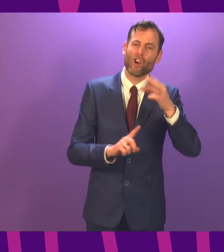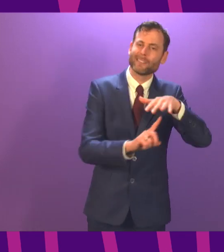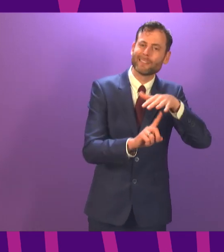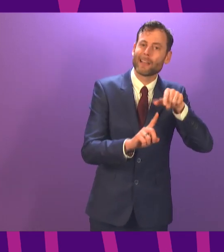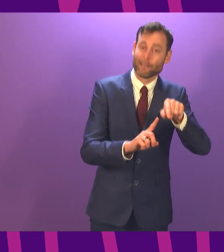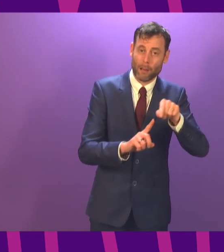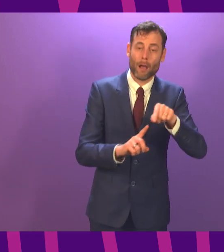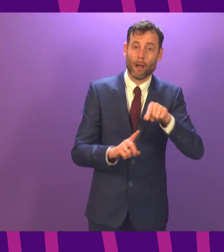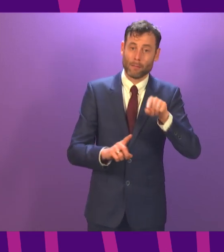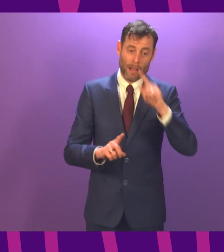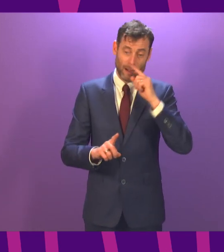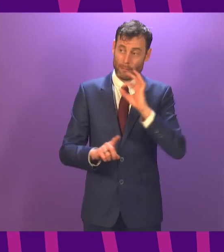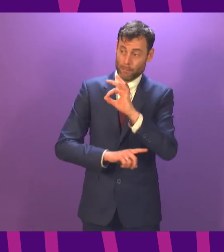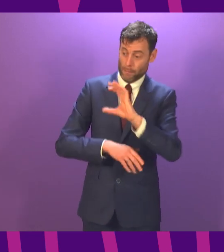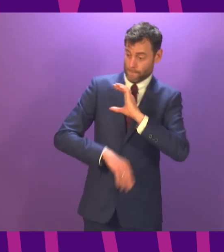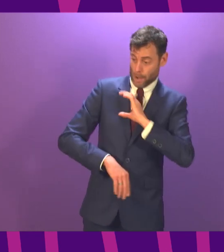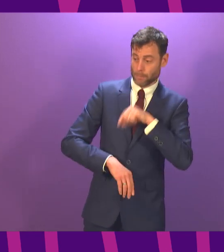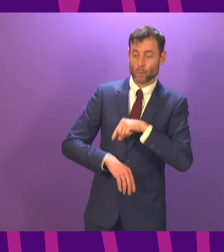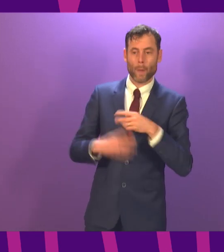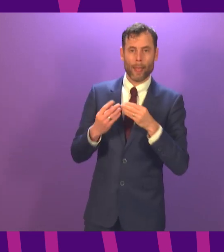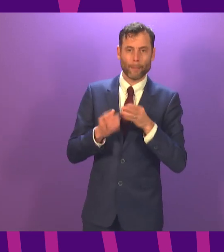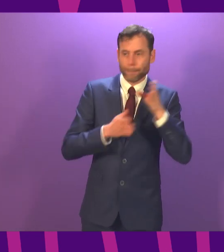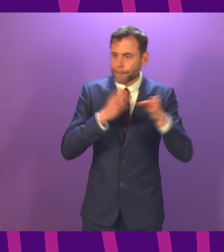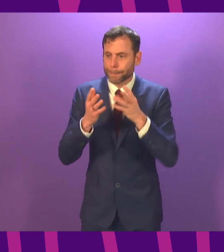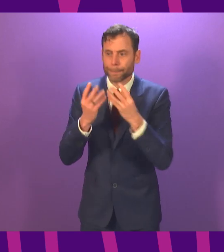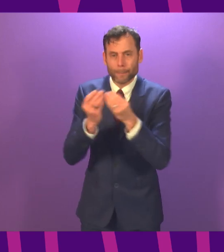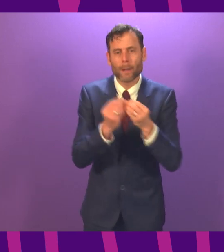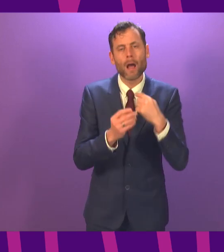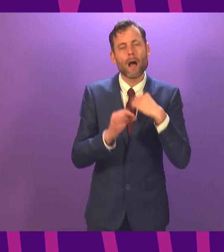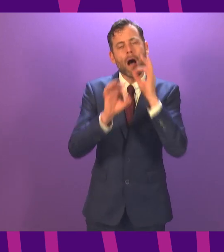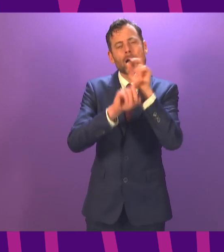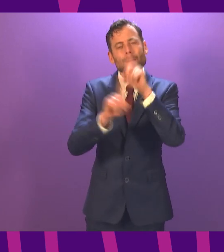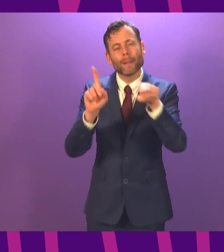I encourage everyone to safely check in on those in their neighbourhoods and communities